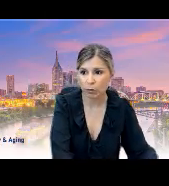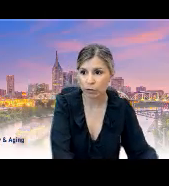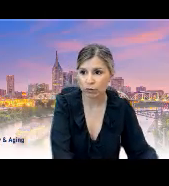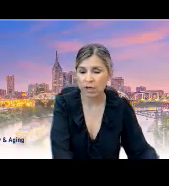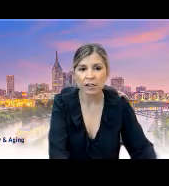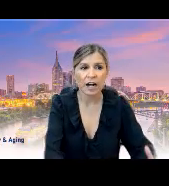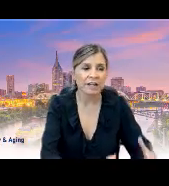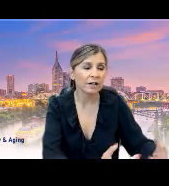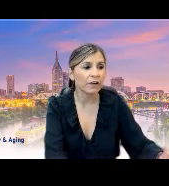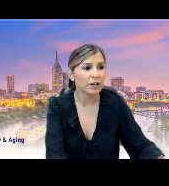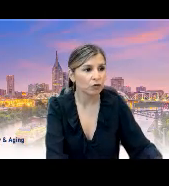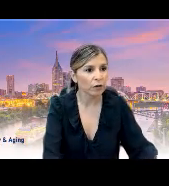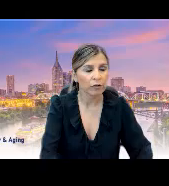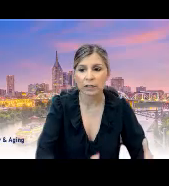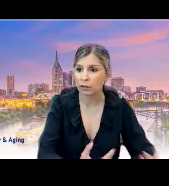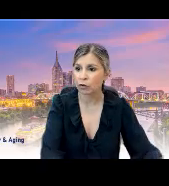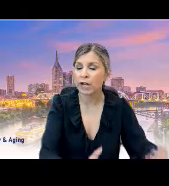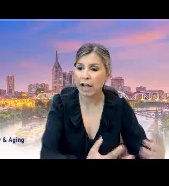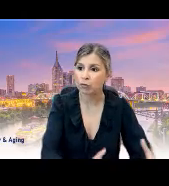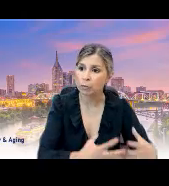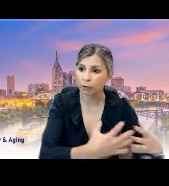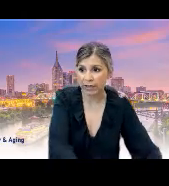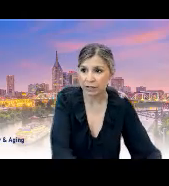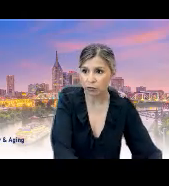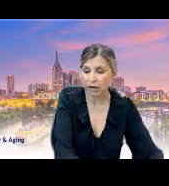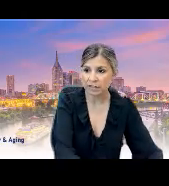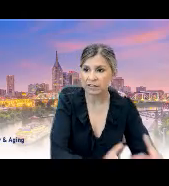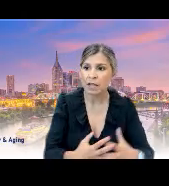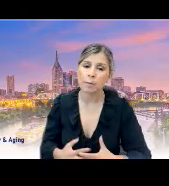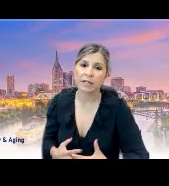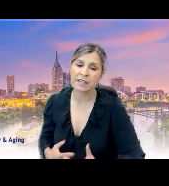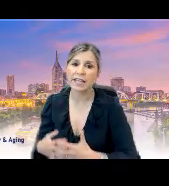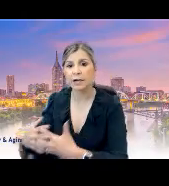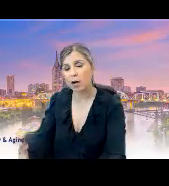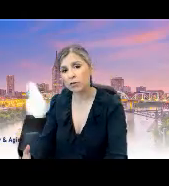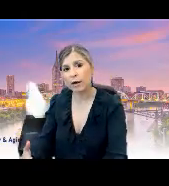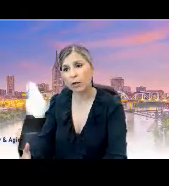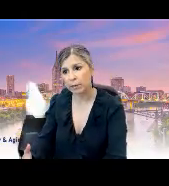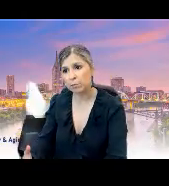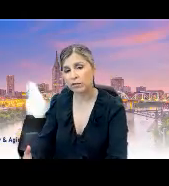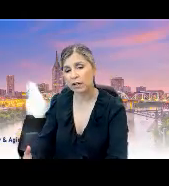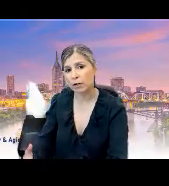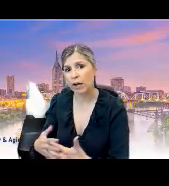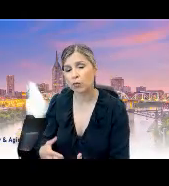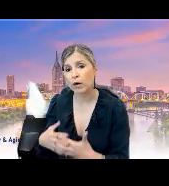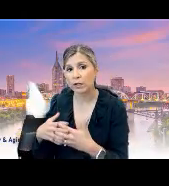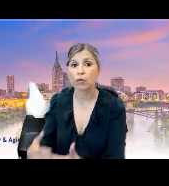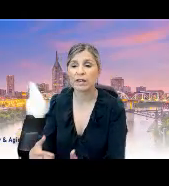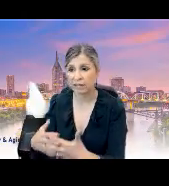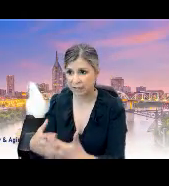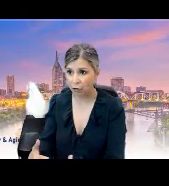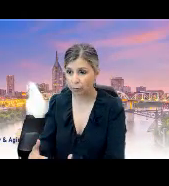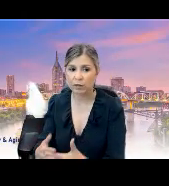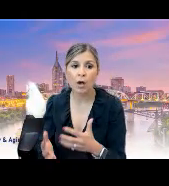supporters to identify triggers and learn how to prevent a crisis. But then they can also help be boots on the ground when a crisis helps.